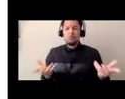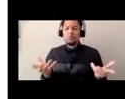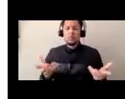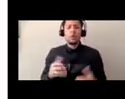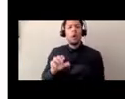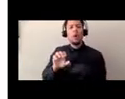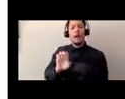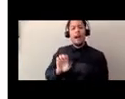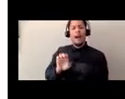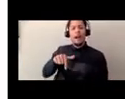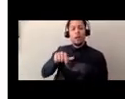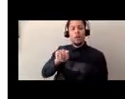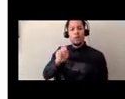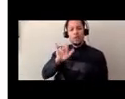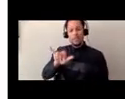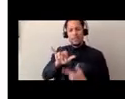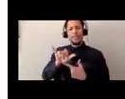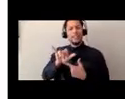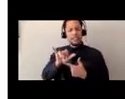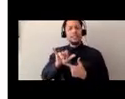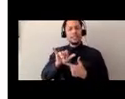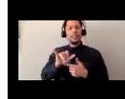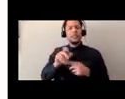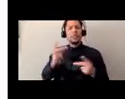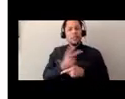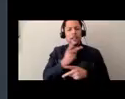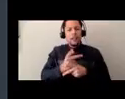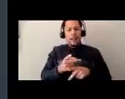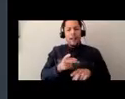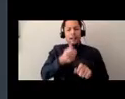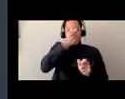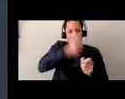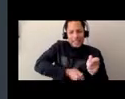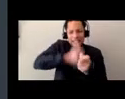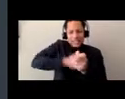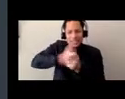get to that level of prospering.